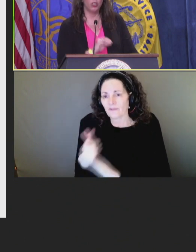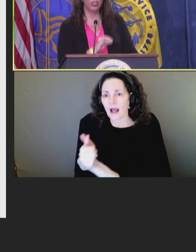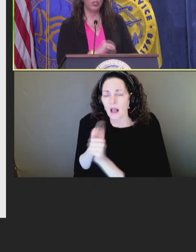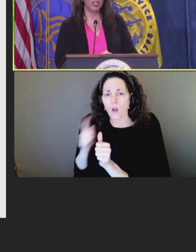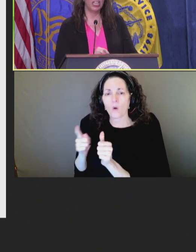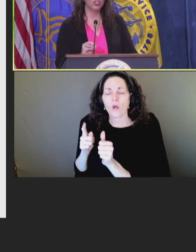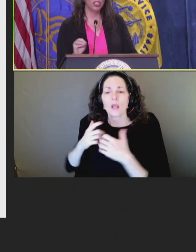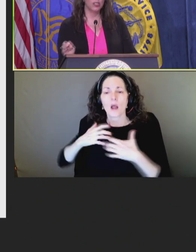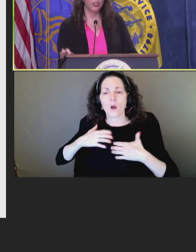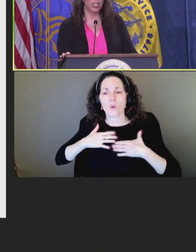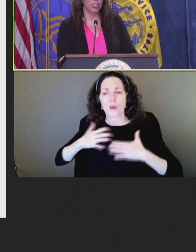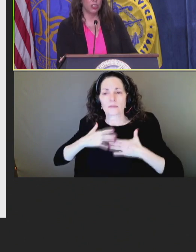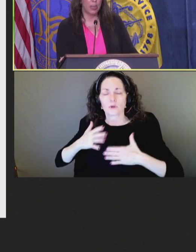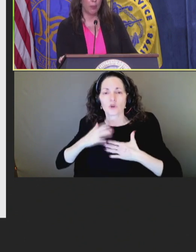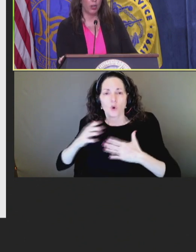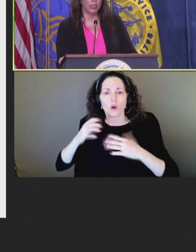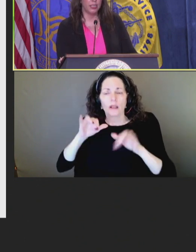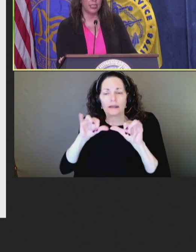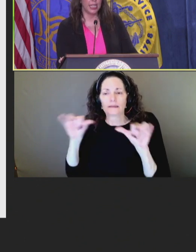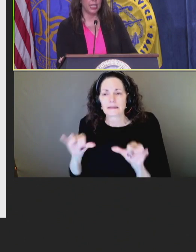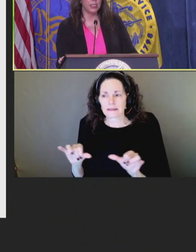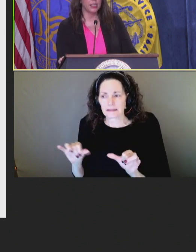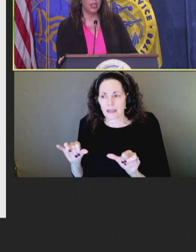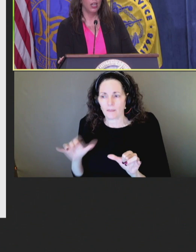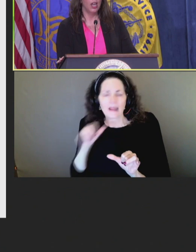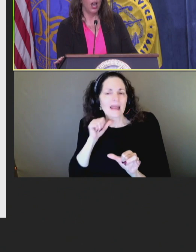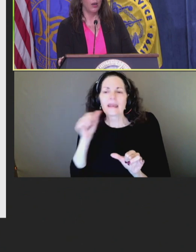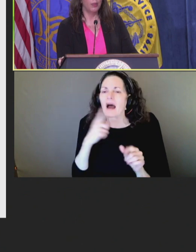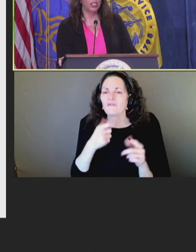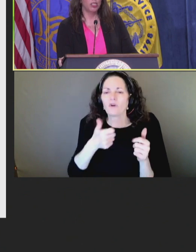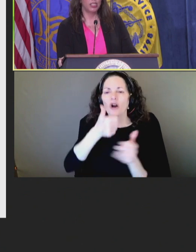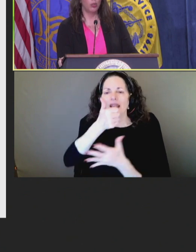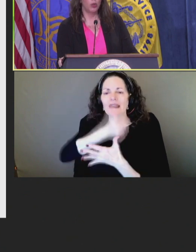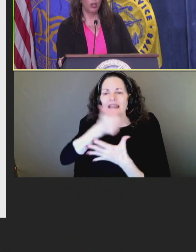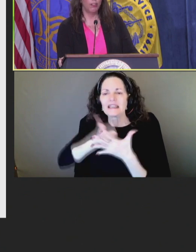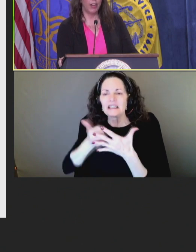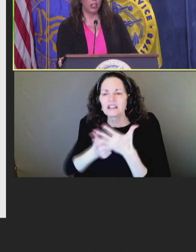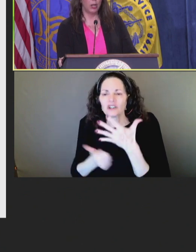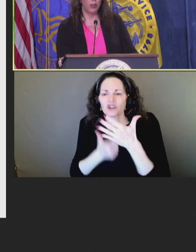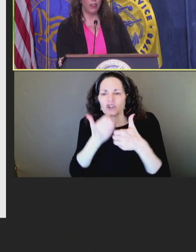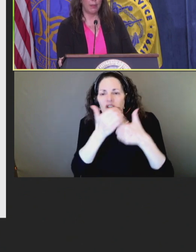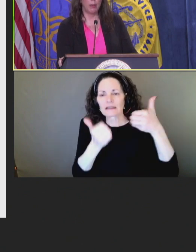communications for each separate disease. But there still were a fair number of AIM members